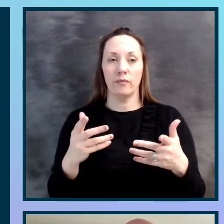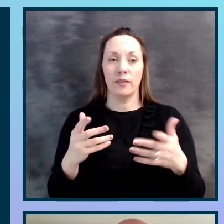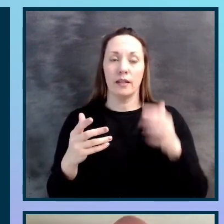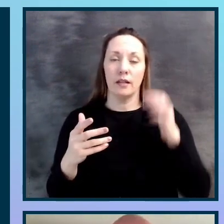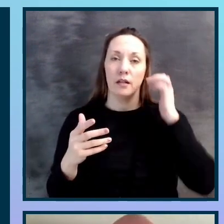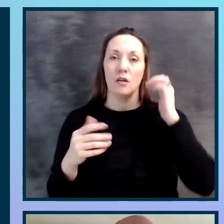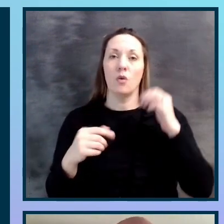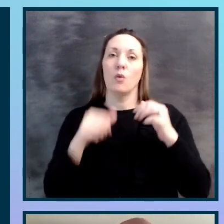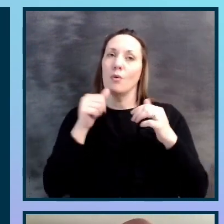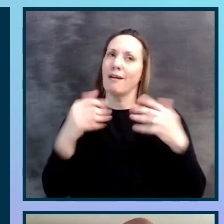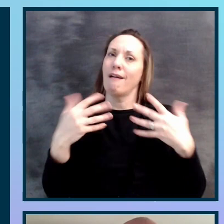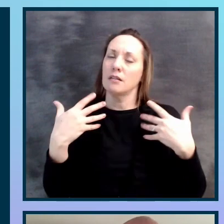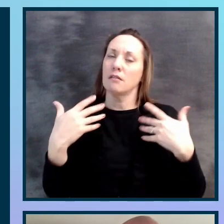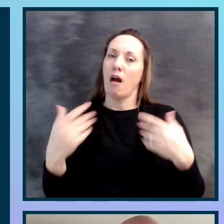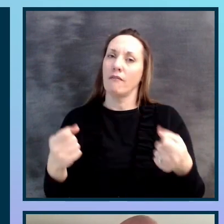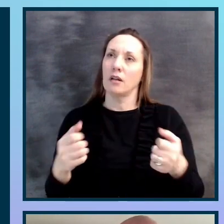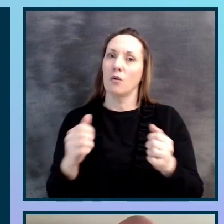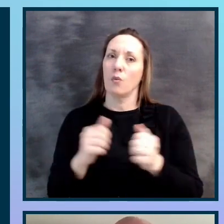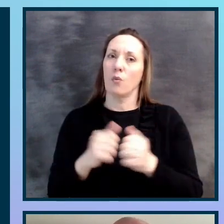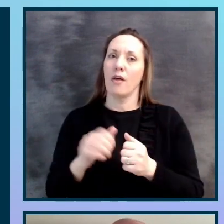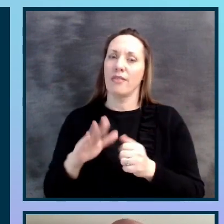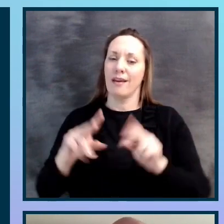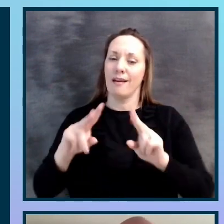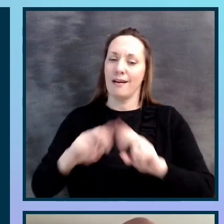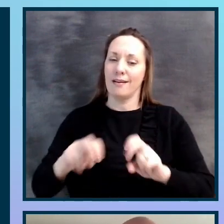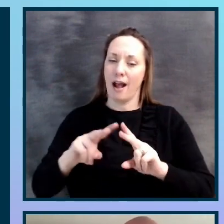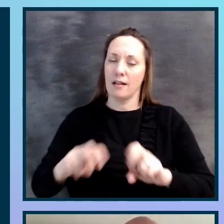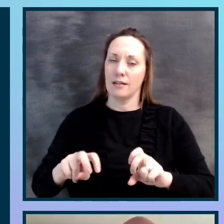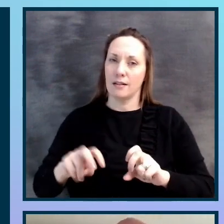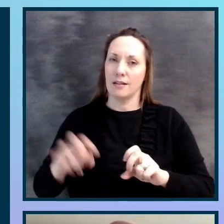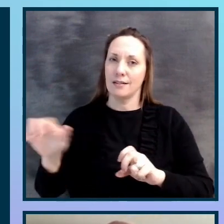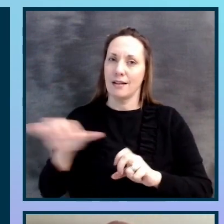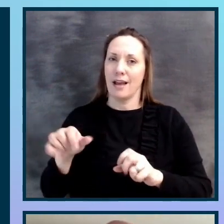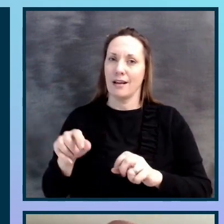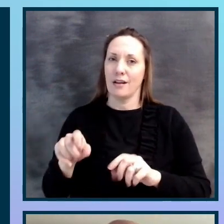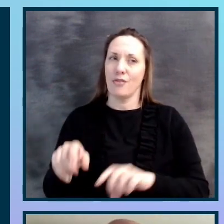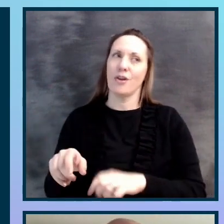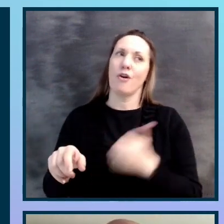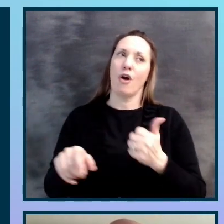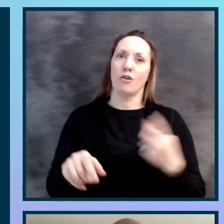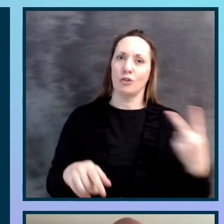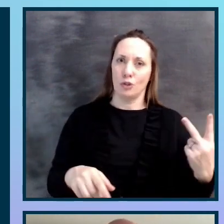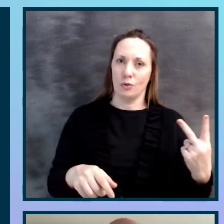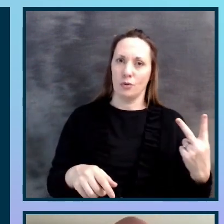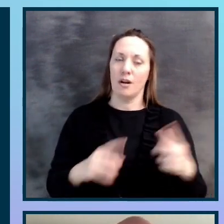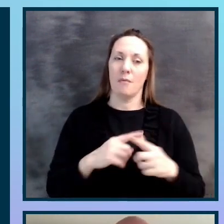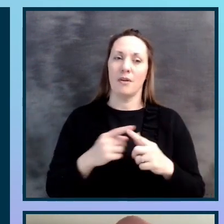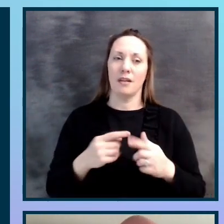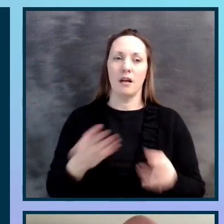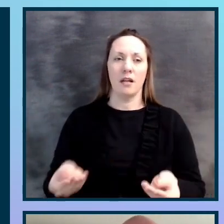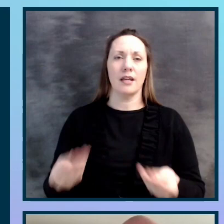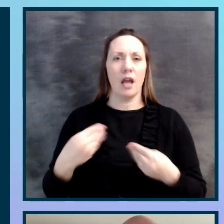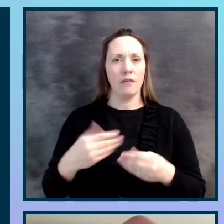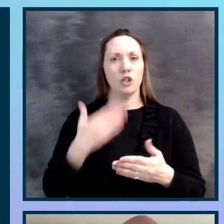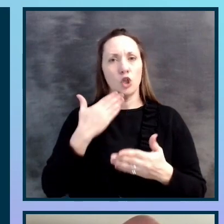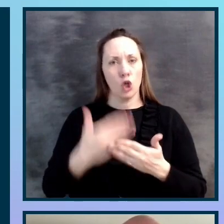as confident in analysis as we were with the other two. But then it gave us a really good comparison,